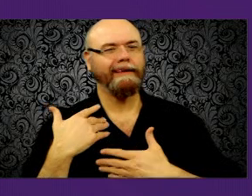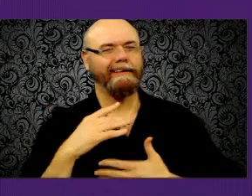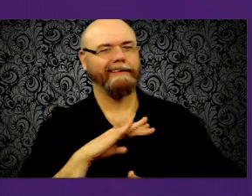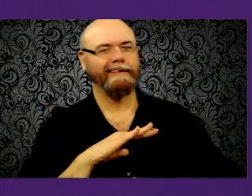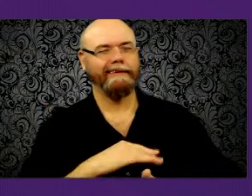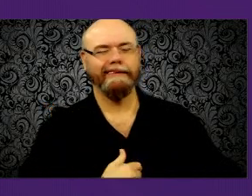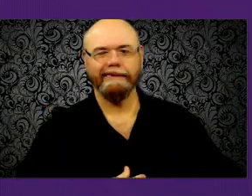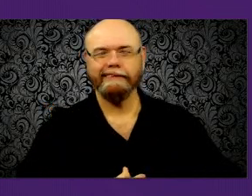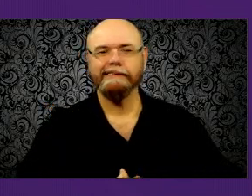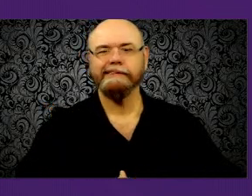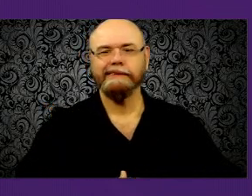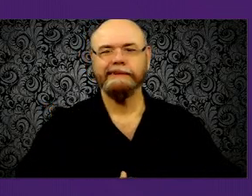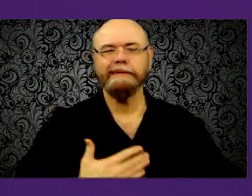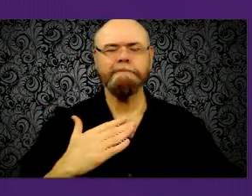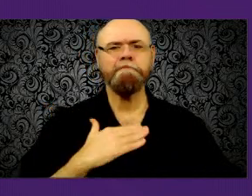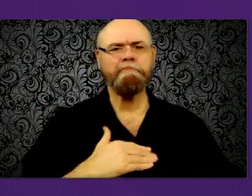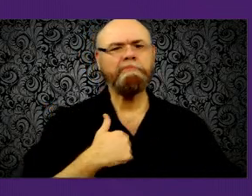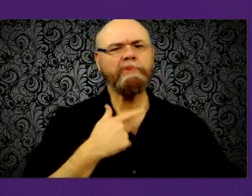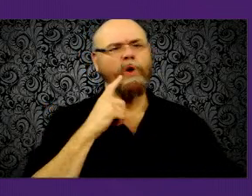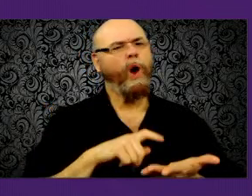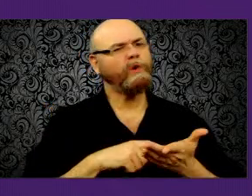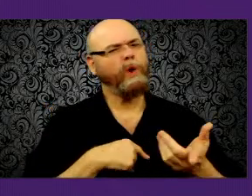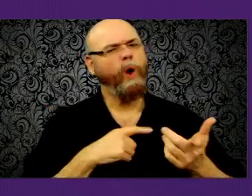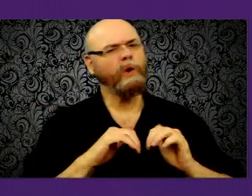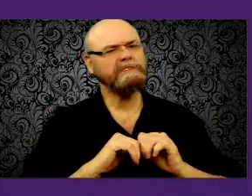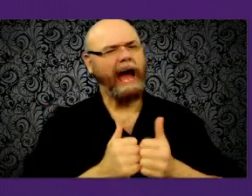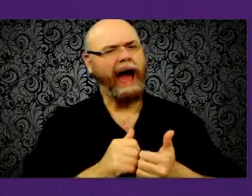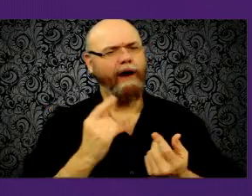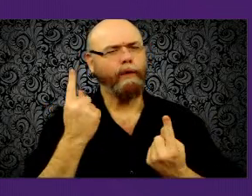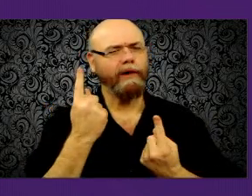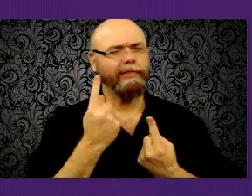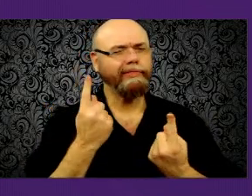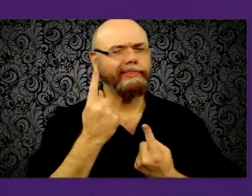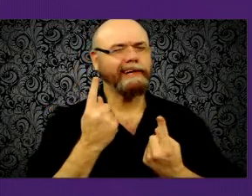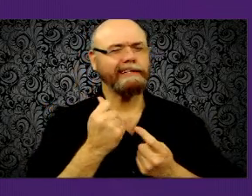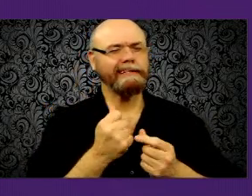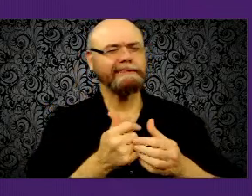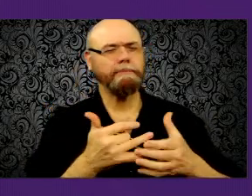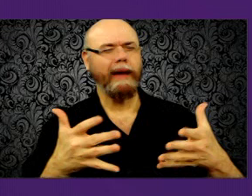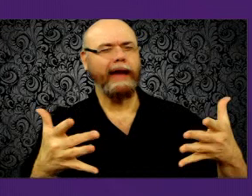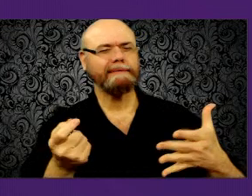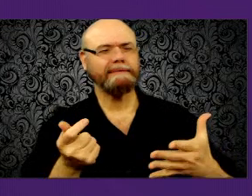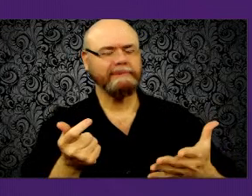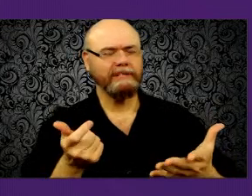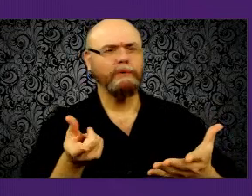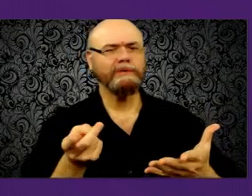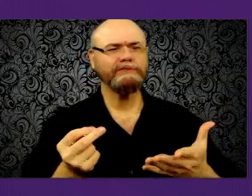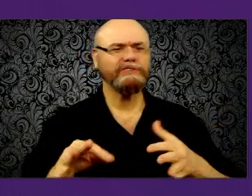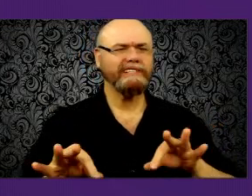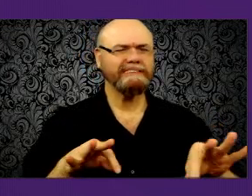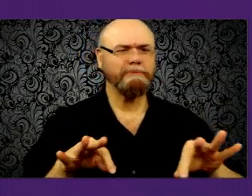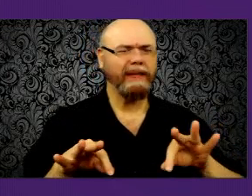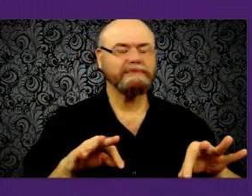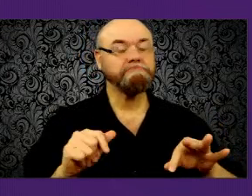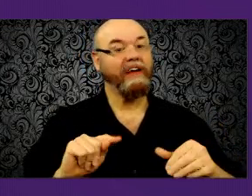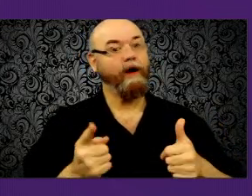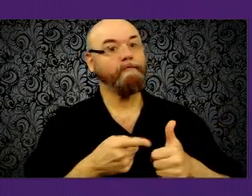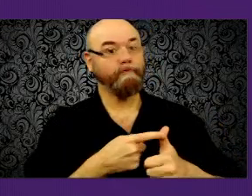Notice how her thinking expands where she explains "at first I thought this was a poorly written